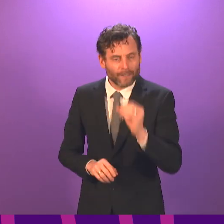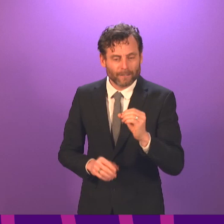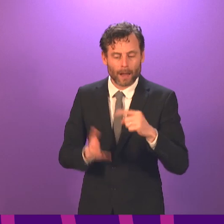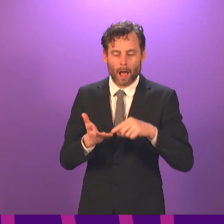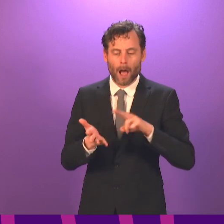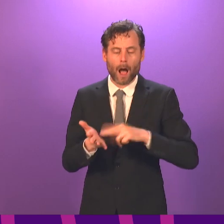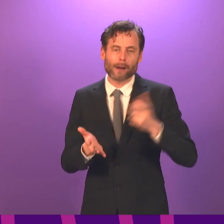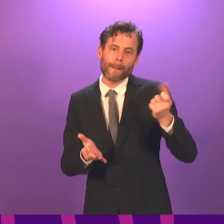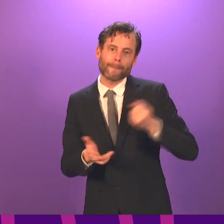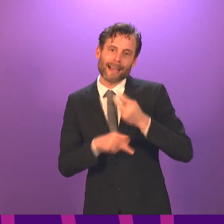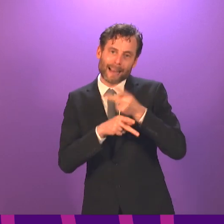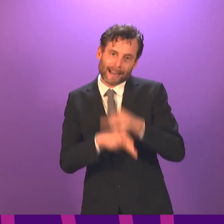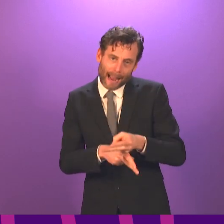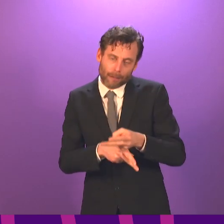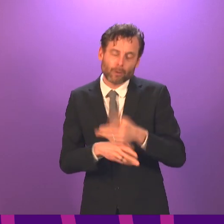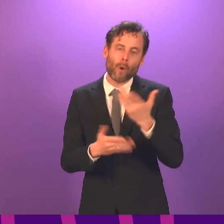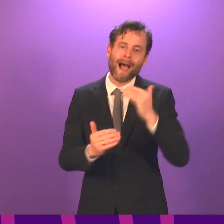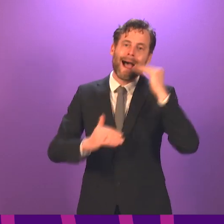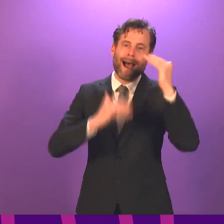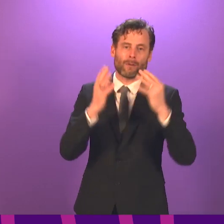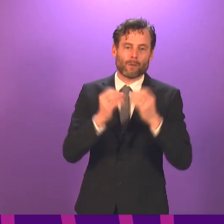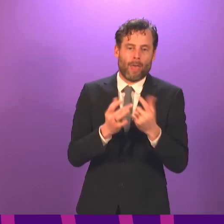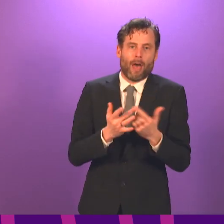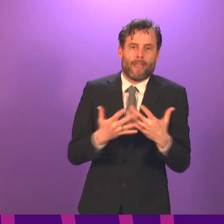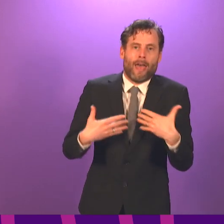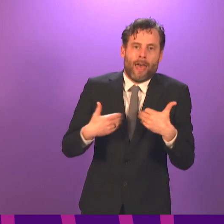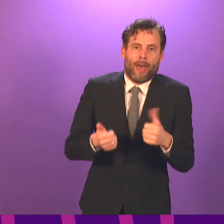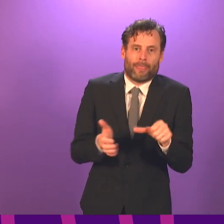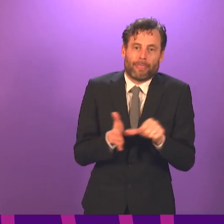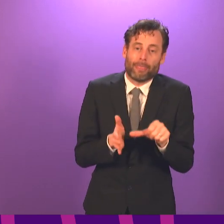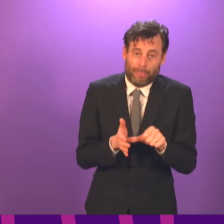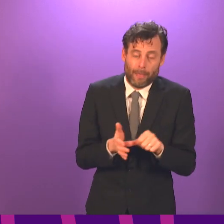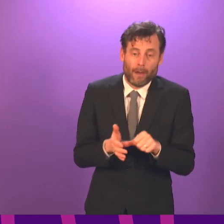all adults with an underlying health condition by mid-April. We understand that we might